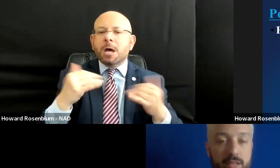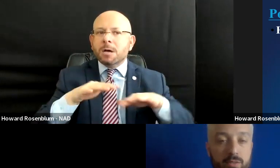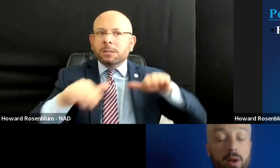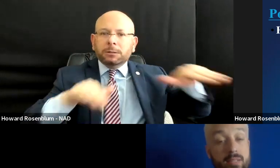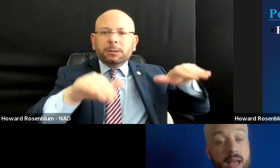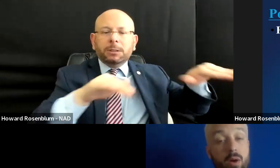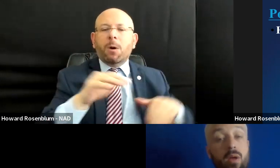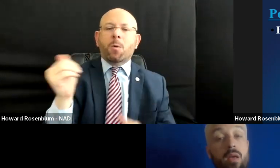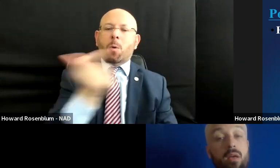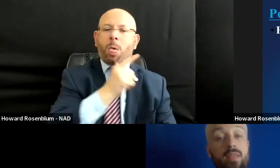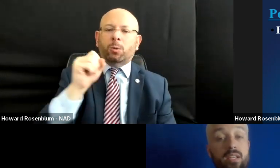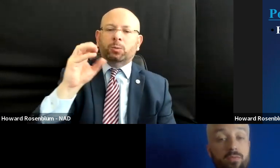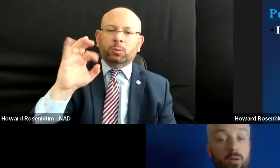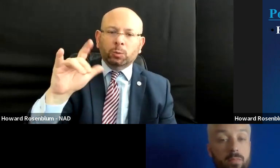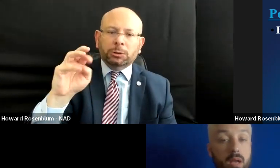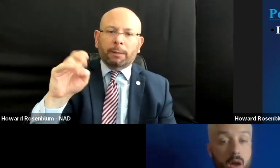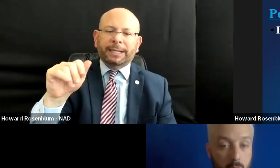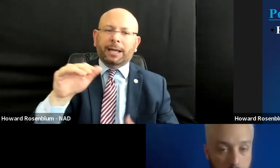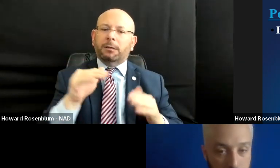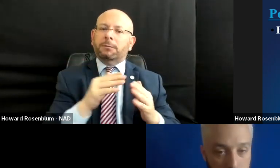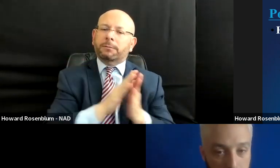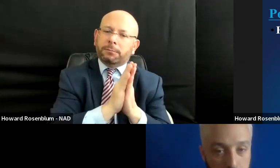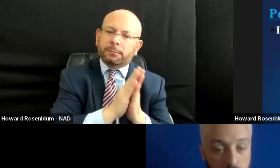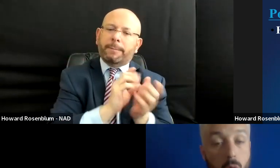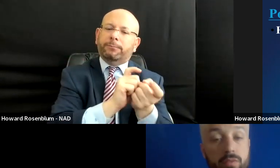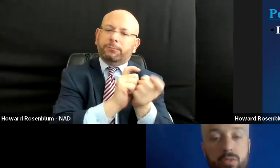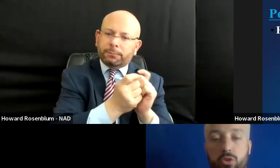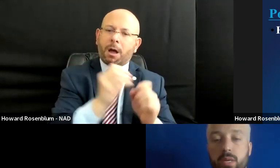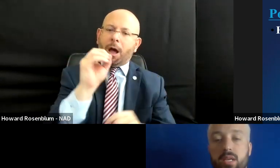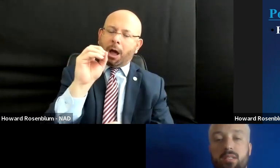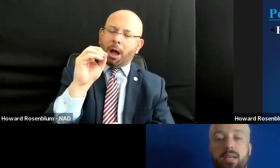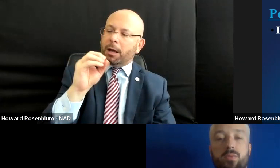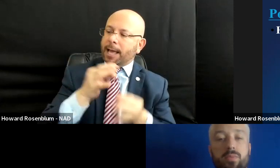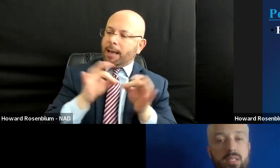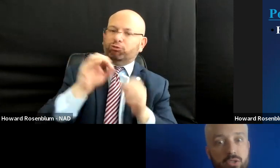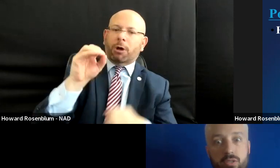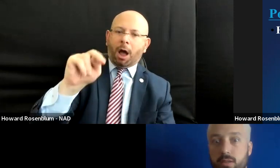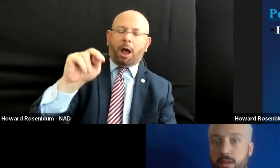off but the default the default is on. Now